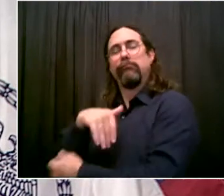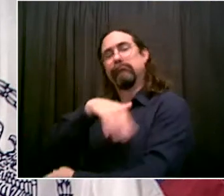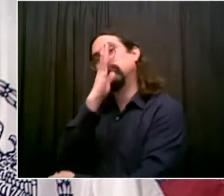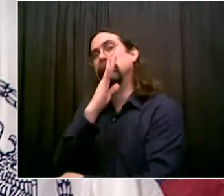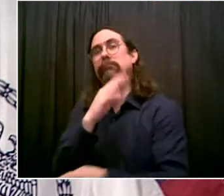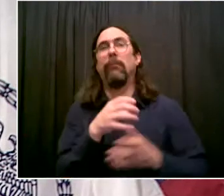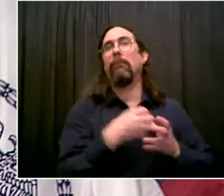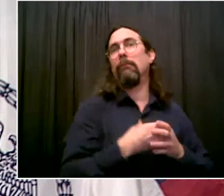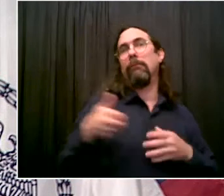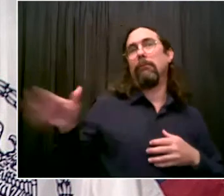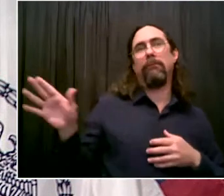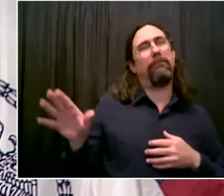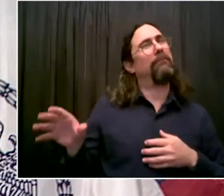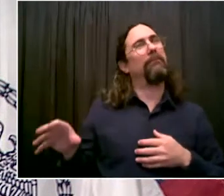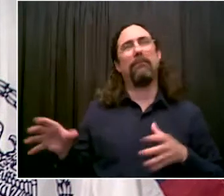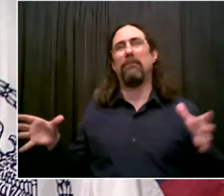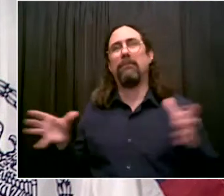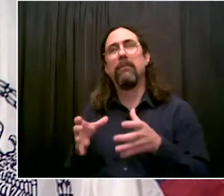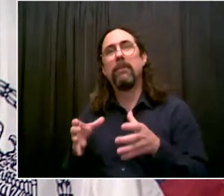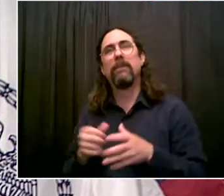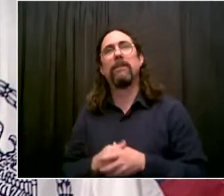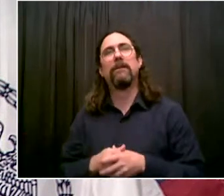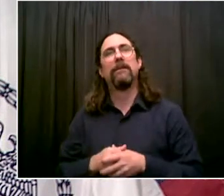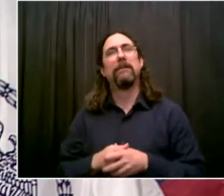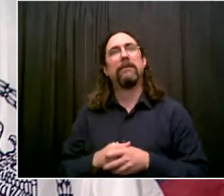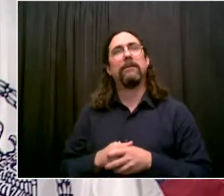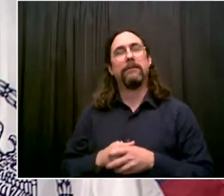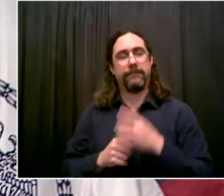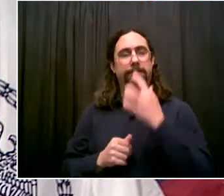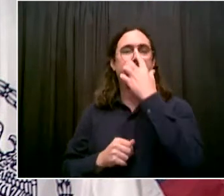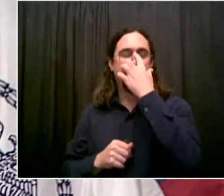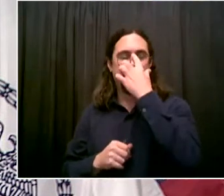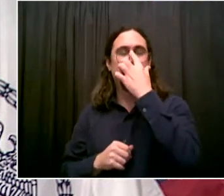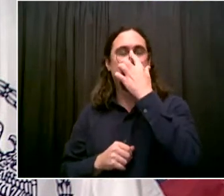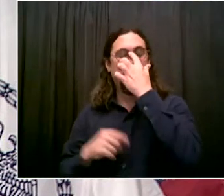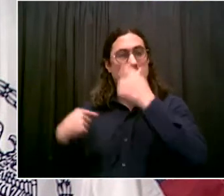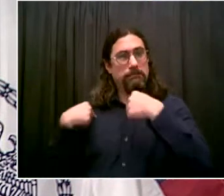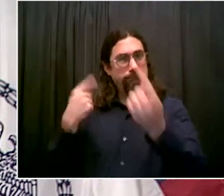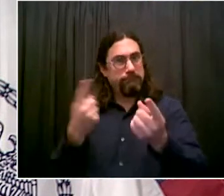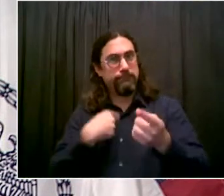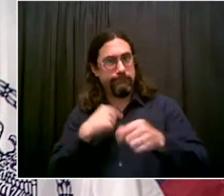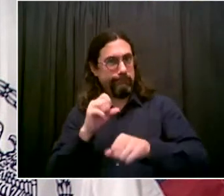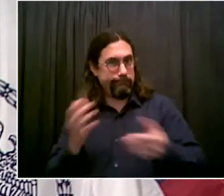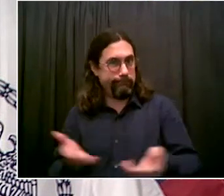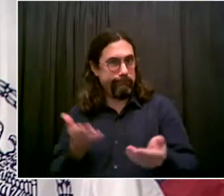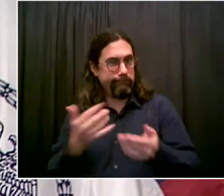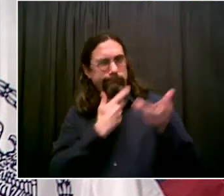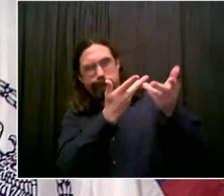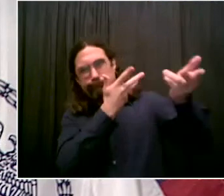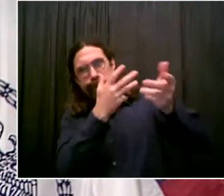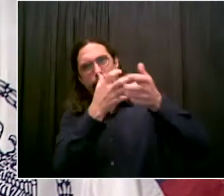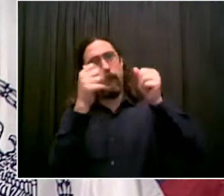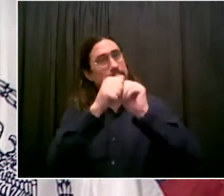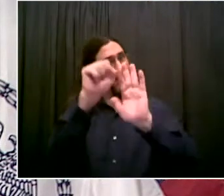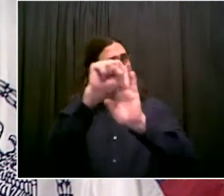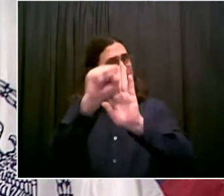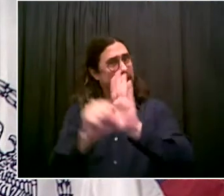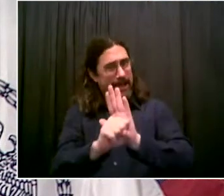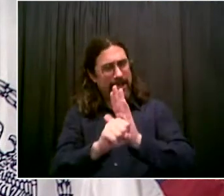TO STAT ESBUT TO GO TO LOCALITIES. WE ARE WORKING SHOUELDR TO SHOULDER TO RESTORE NORMAL